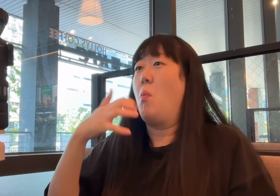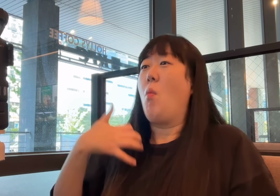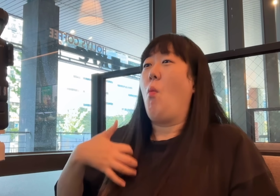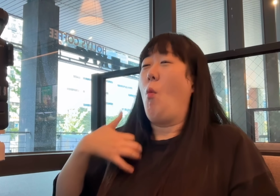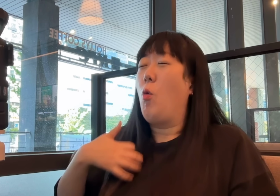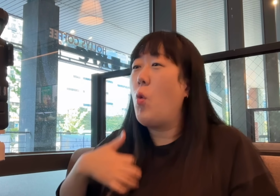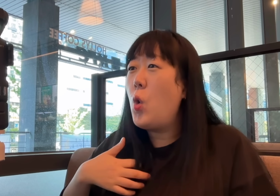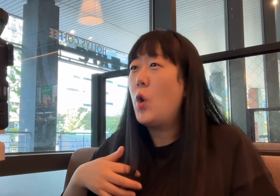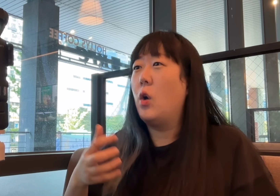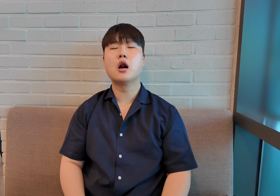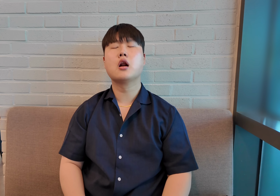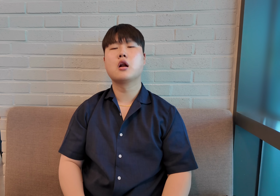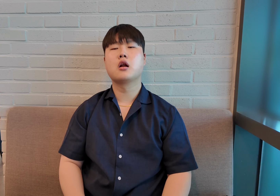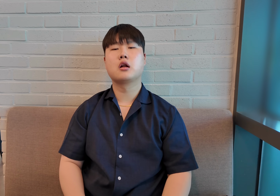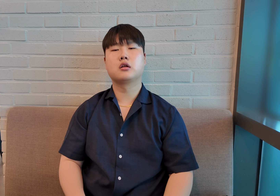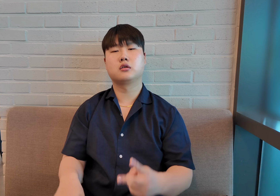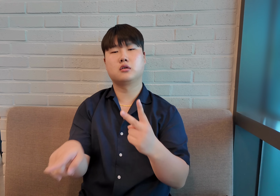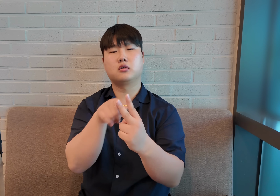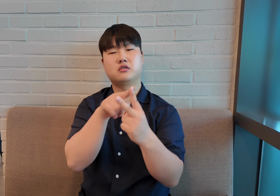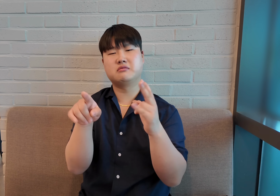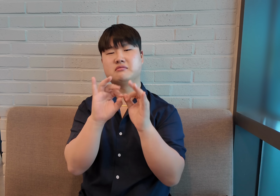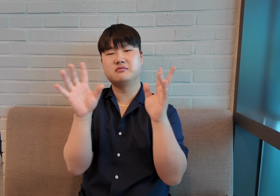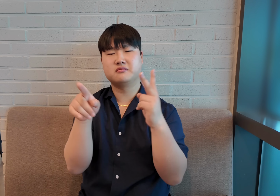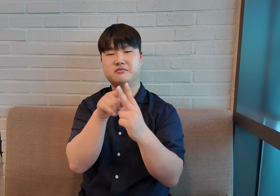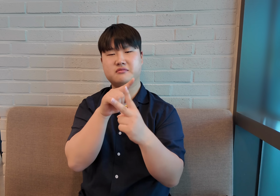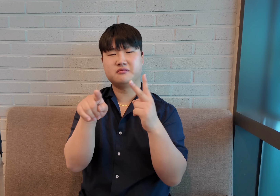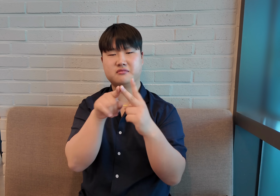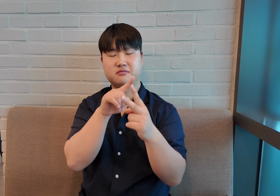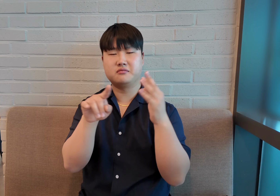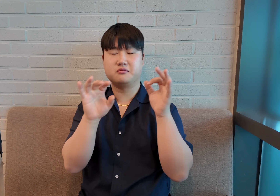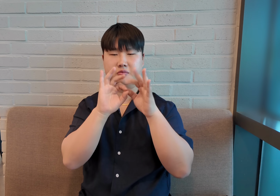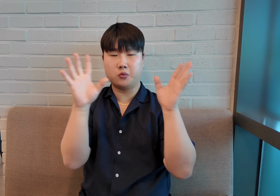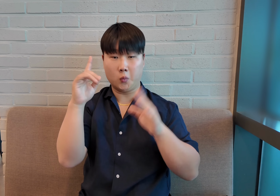nice to meet you' with one hand. Yes~ one hand or both hands don't matter.